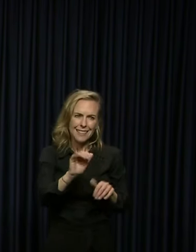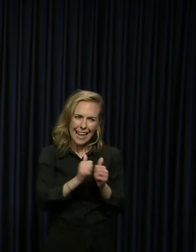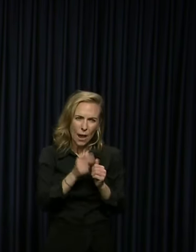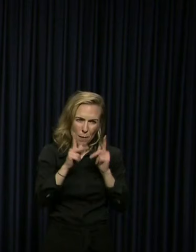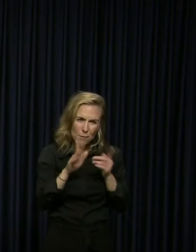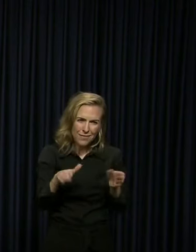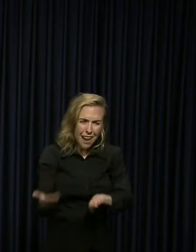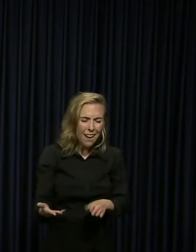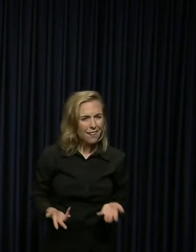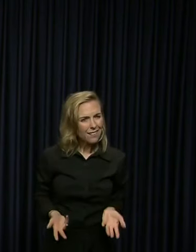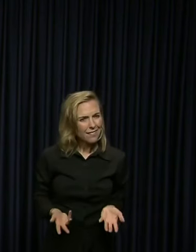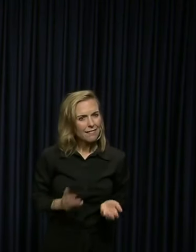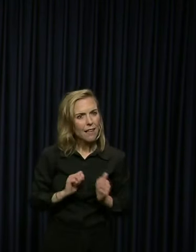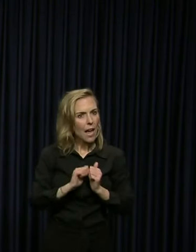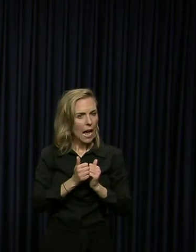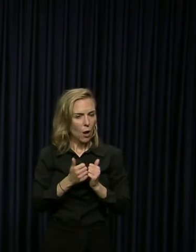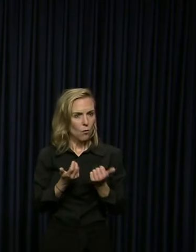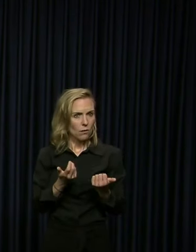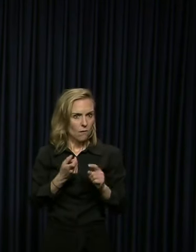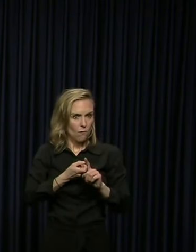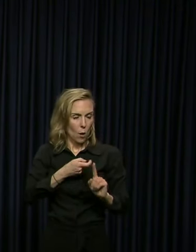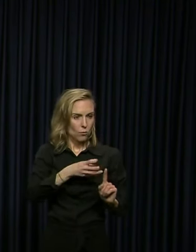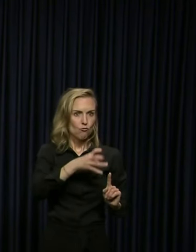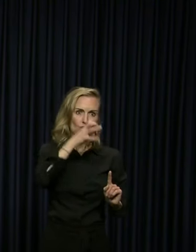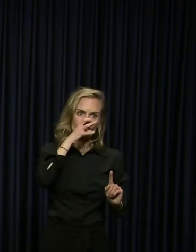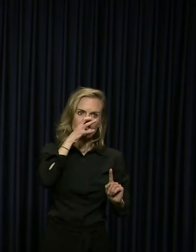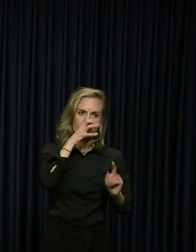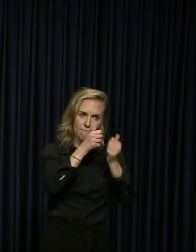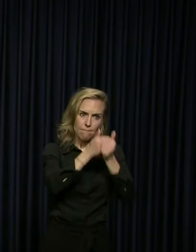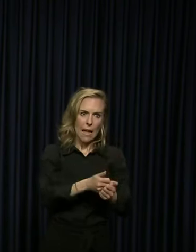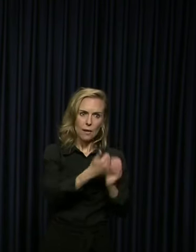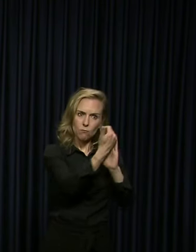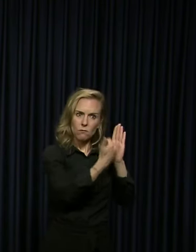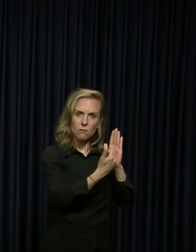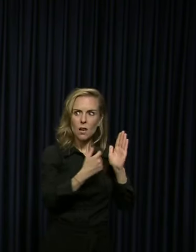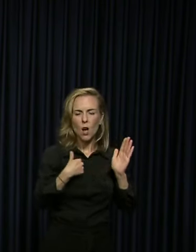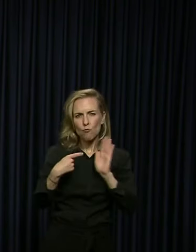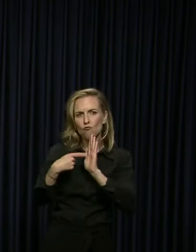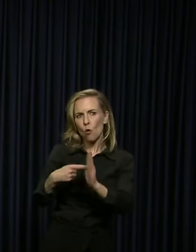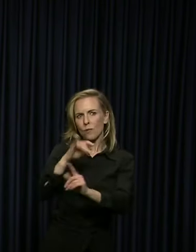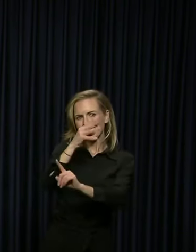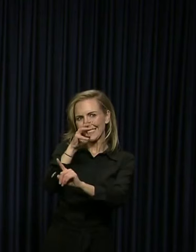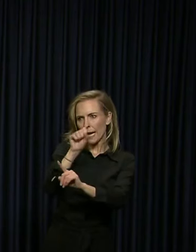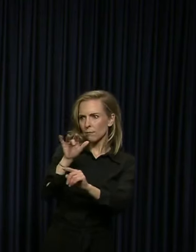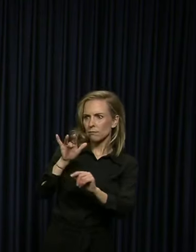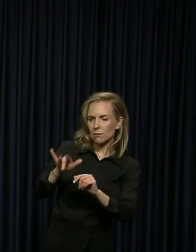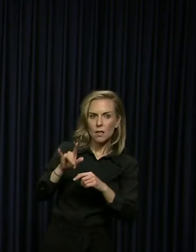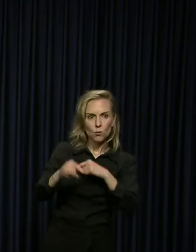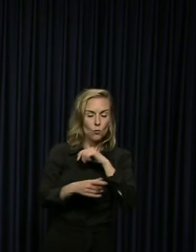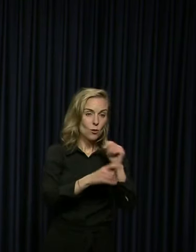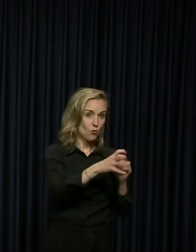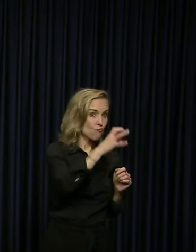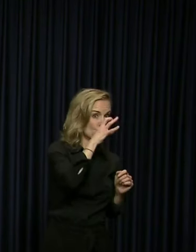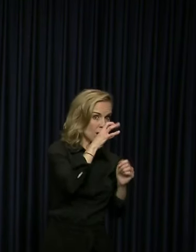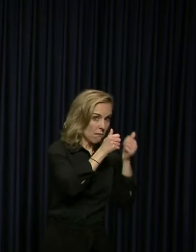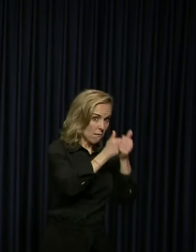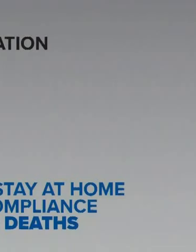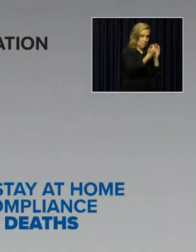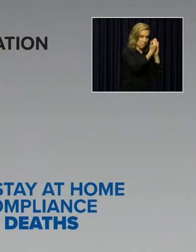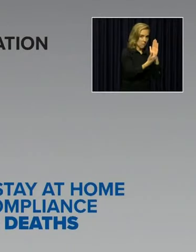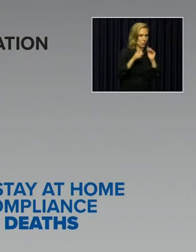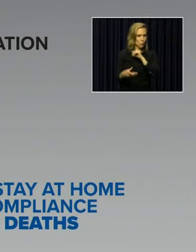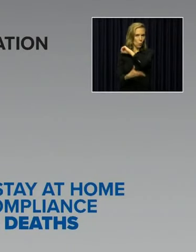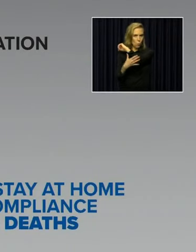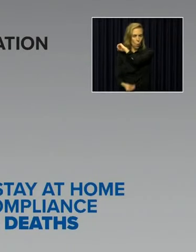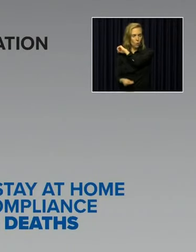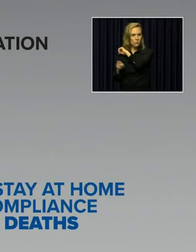TO DO THE RIGHT THING TO PROTECT